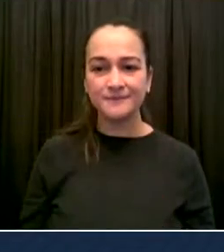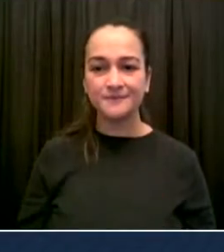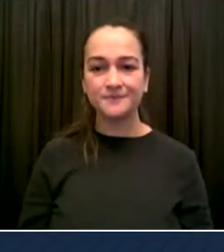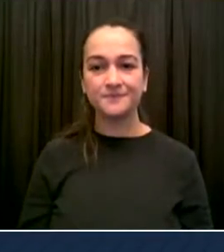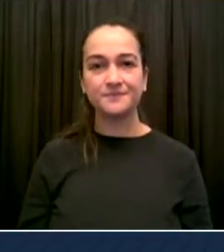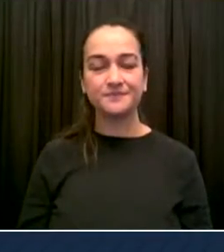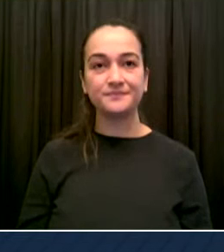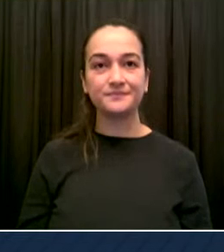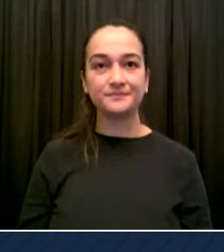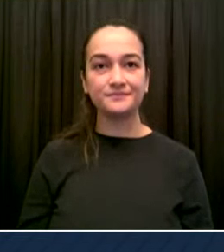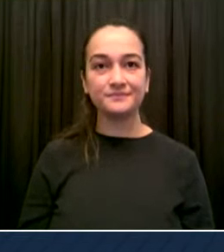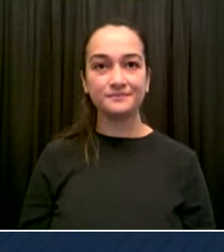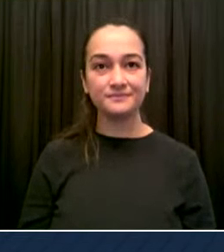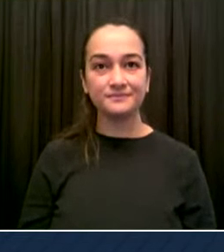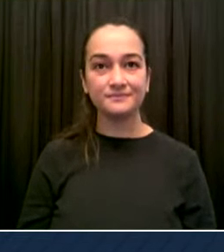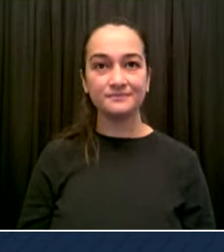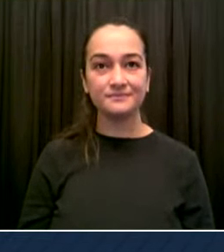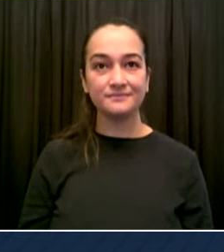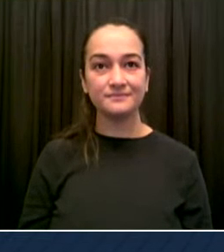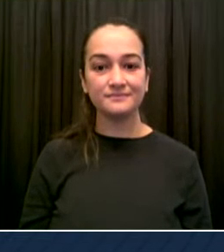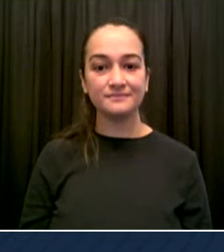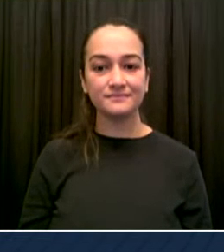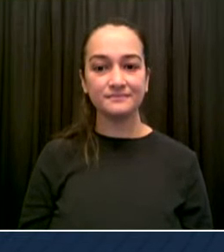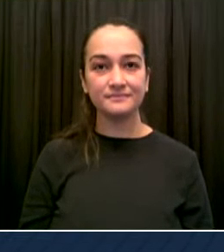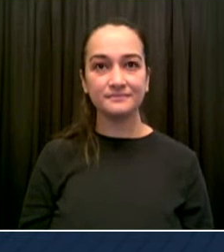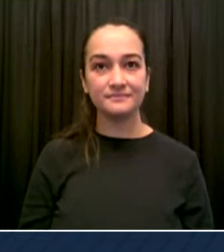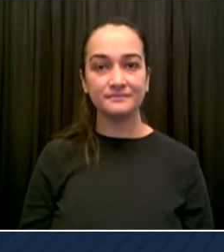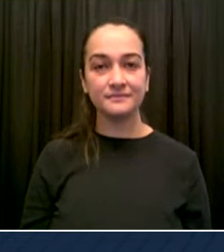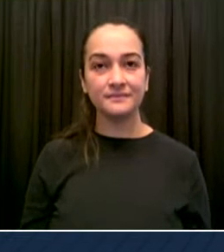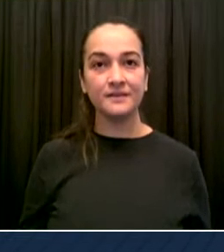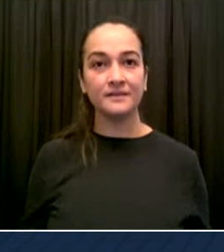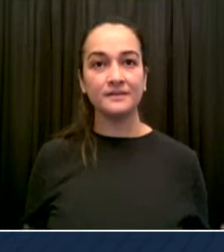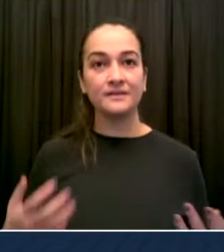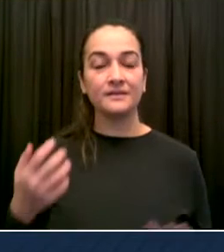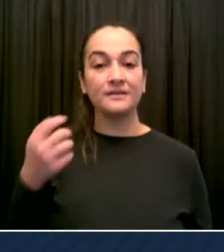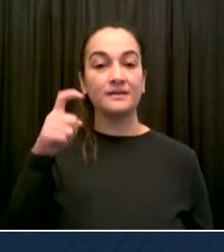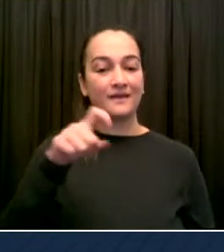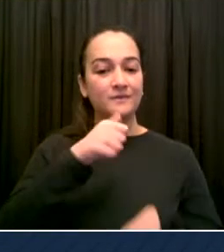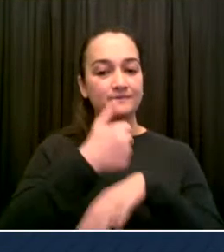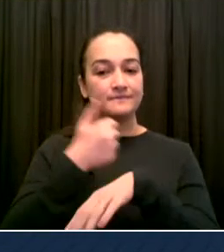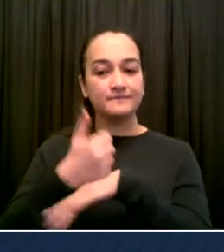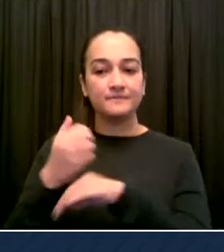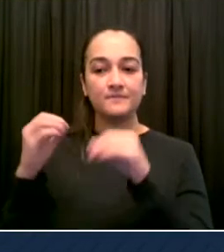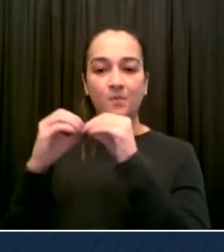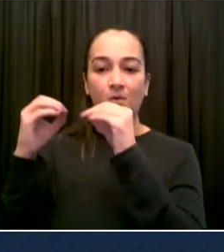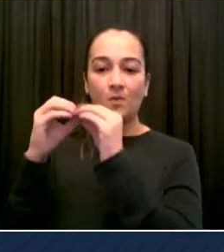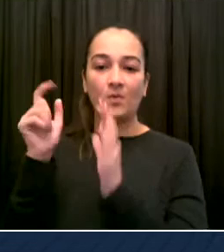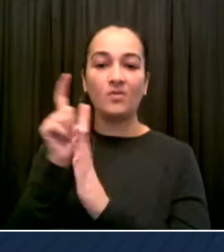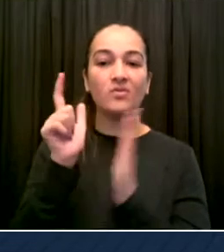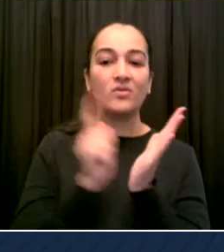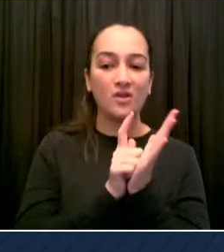BOTH HOUSES OF THE LESLGIATURE. WE NEED HELP, THAT LEGISLATION